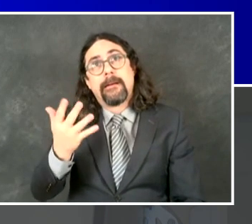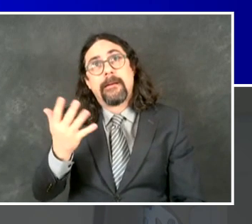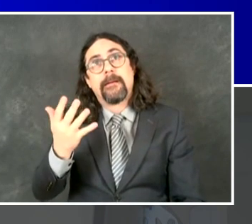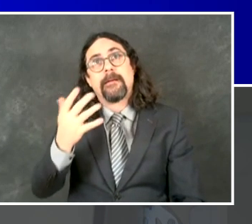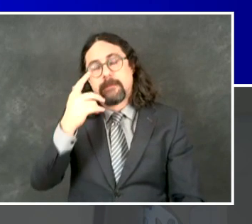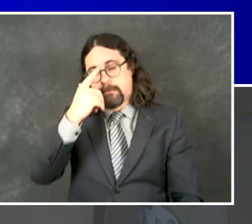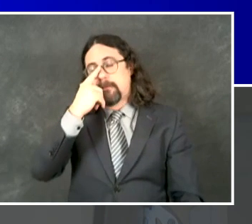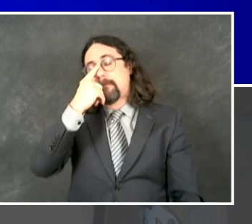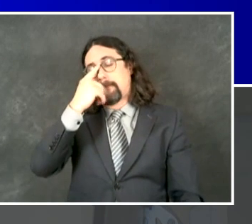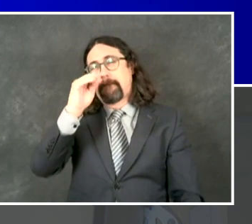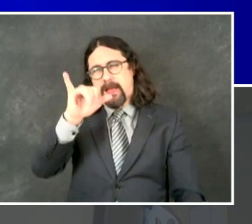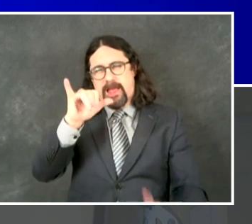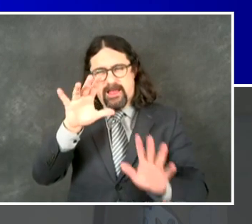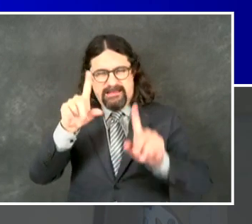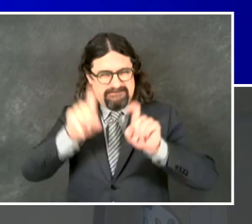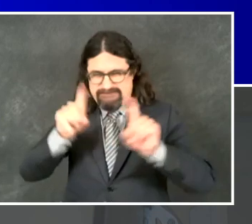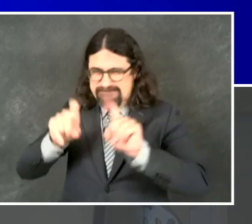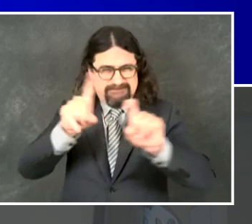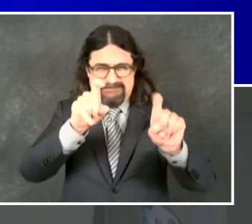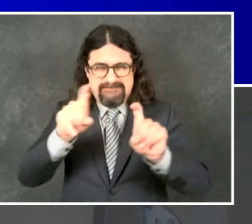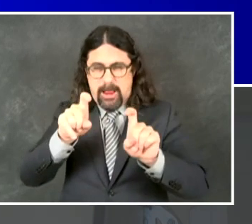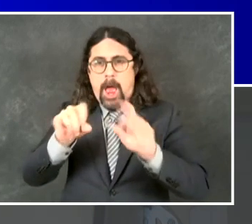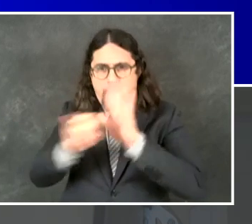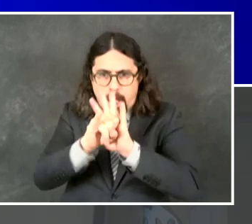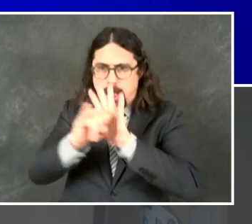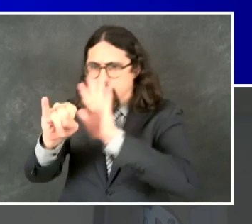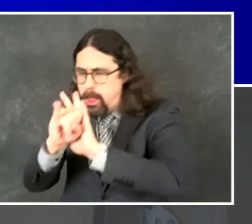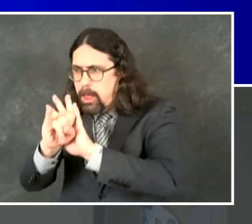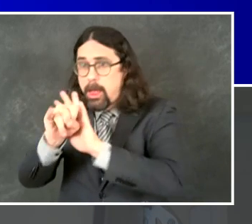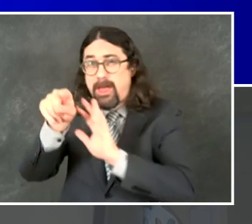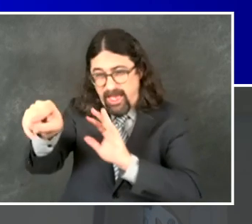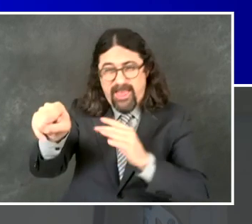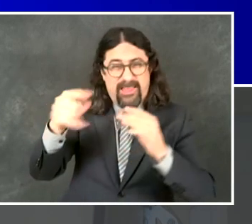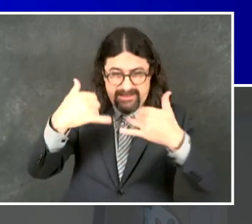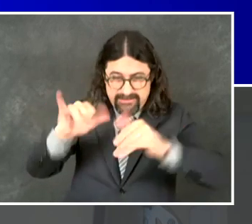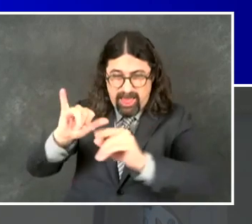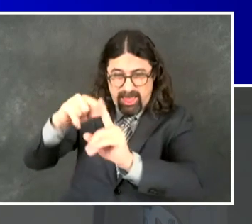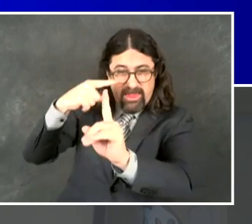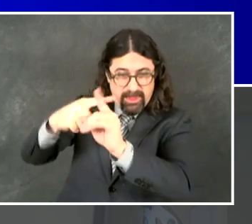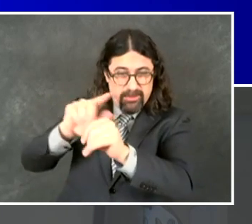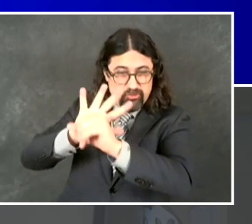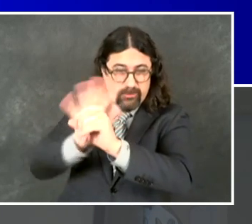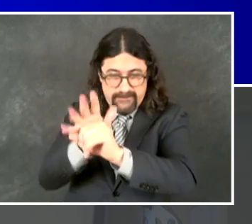THA TUP MARKEDLY TO BE ABLE TO DO A SIMPLER KIND OF